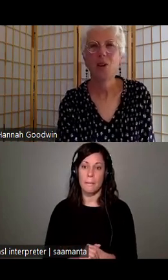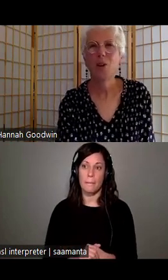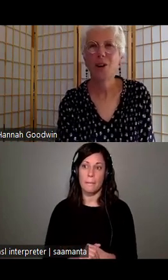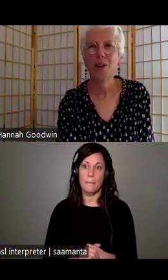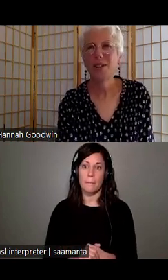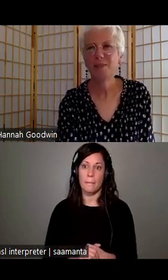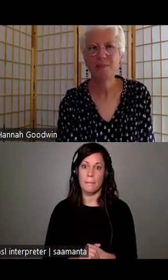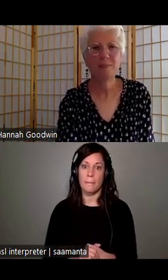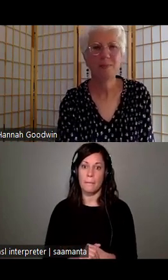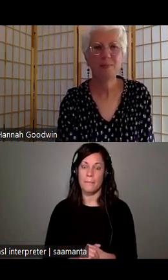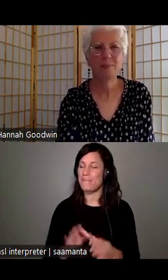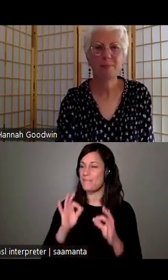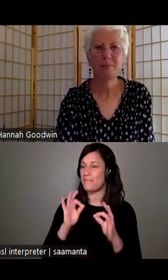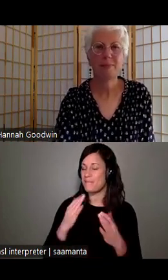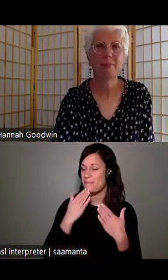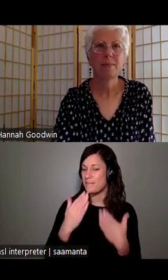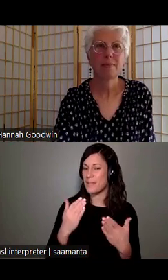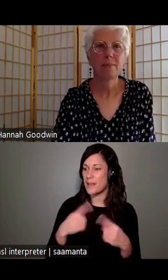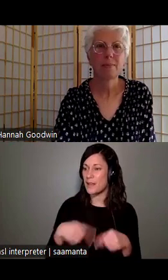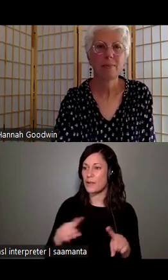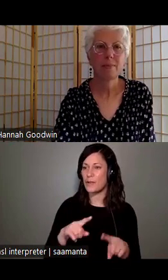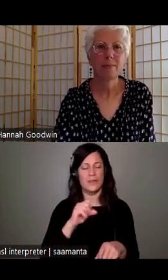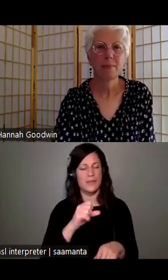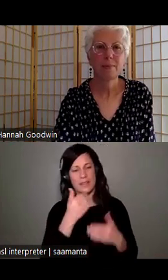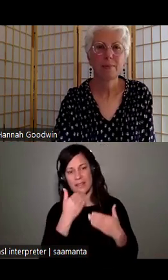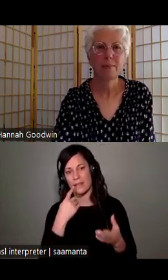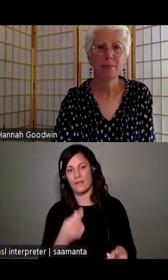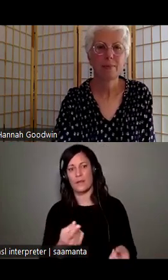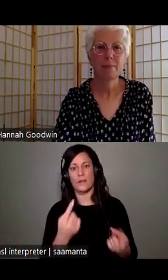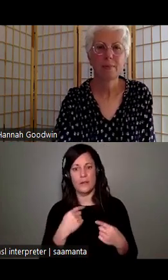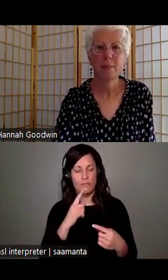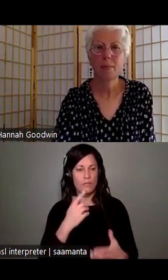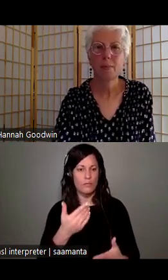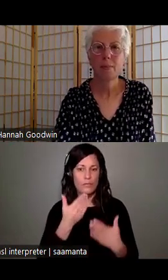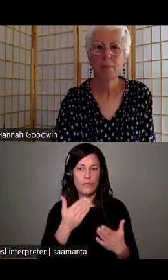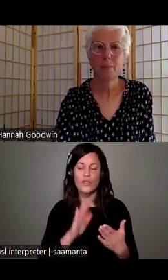Thank you all. Yeah, thank you so much for being here. We really appreciate your interest